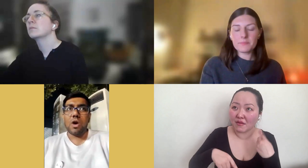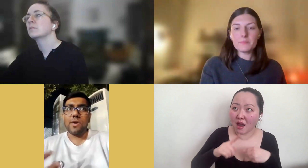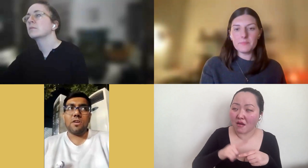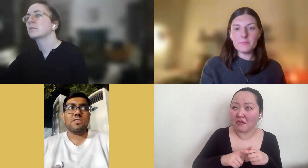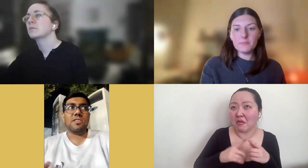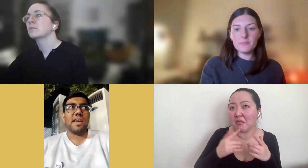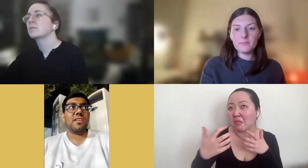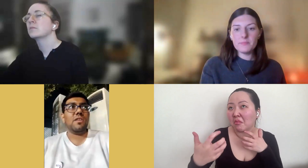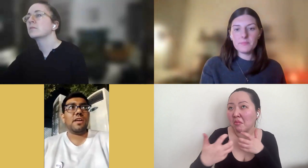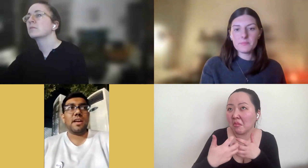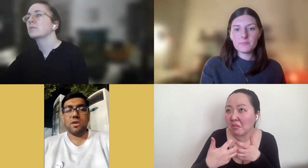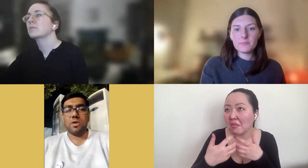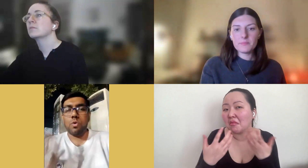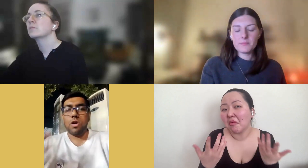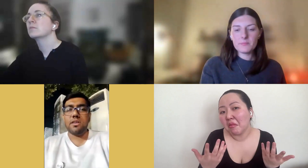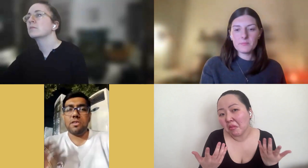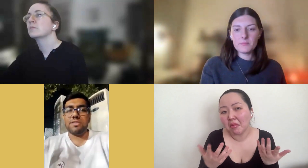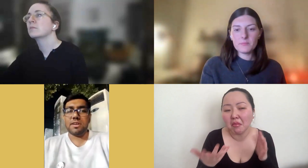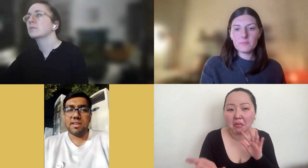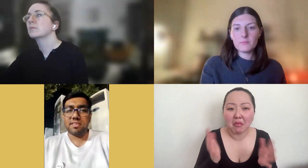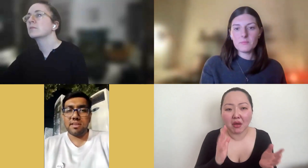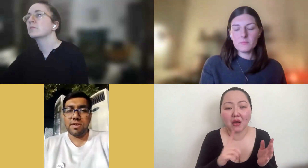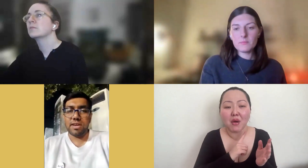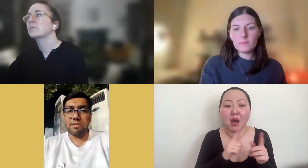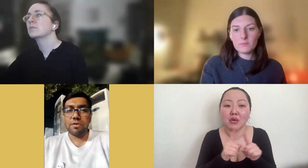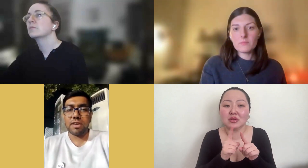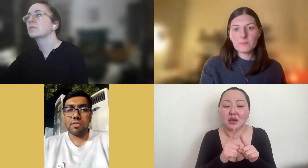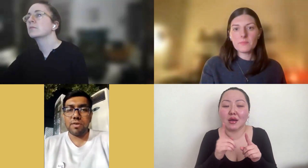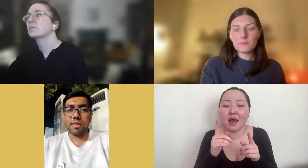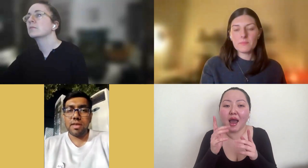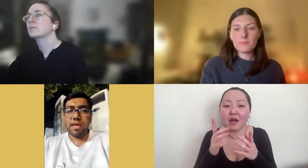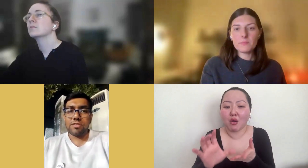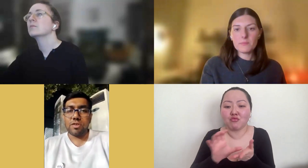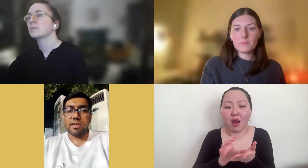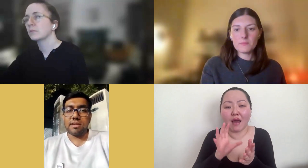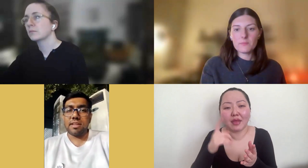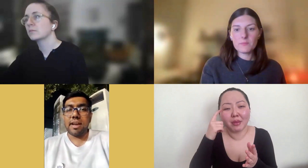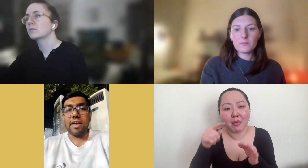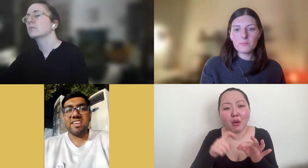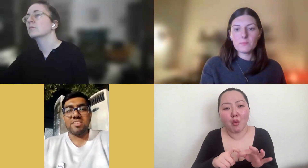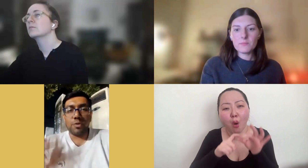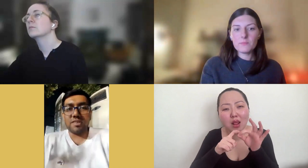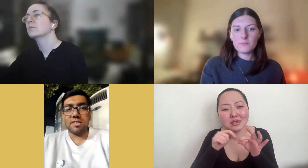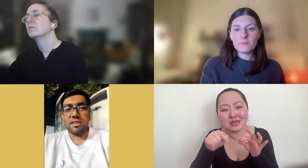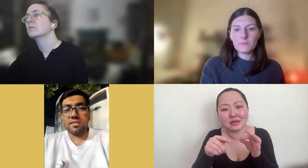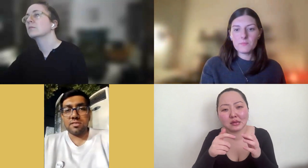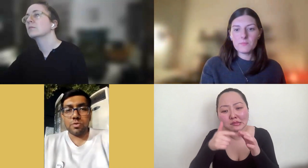Now we are also trying to look at the quality of grants we are working with. That exposes us